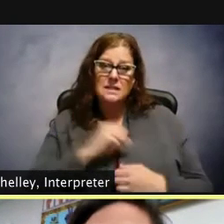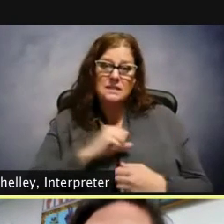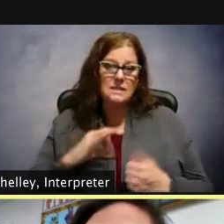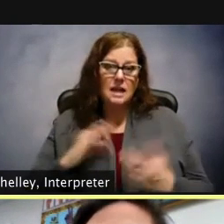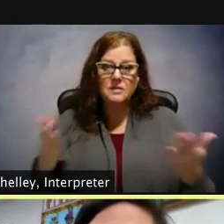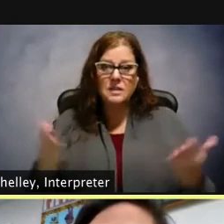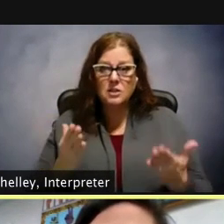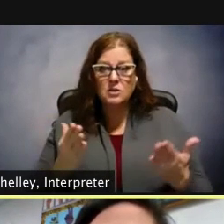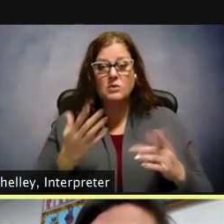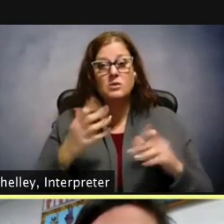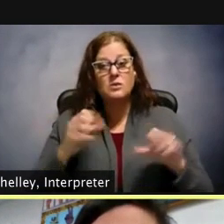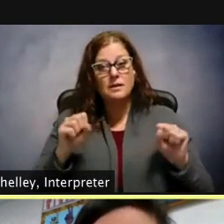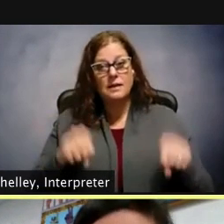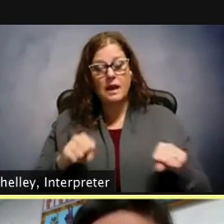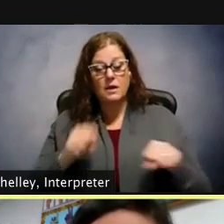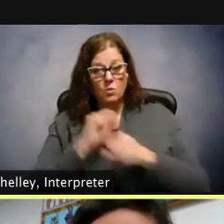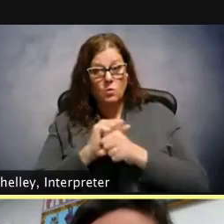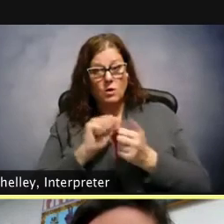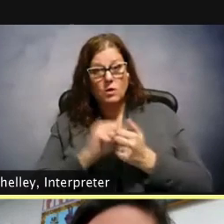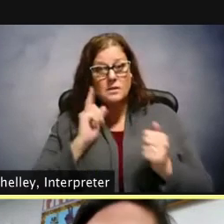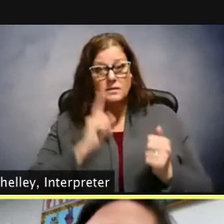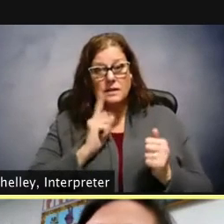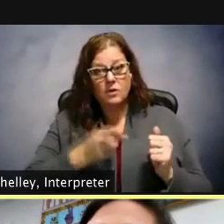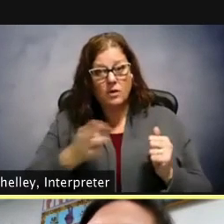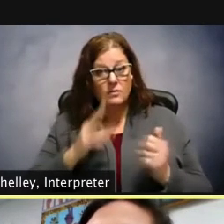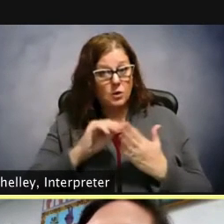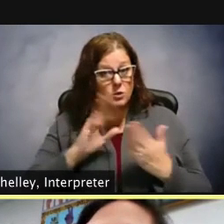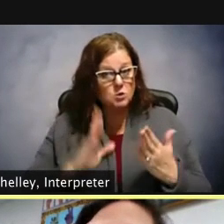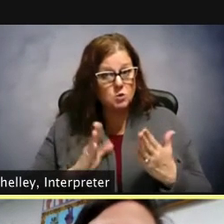able to work with deaf and hard of hearing students. We have anywhere between